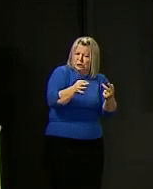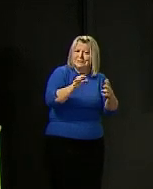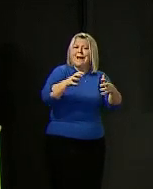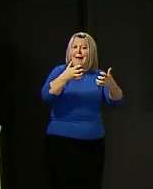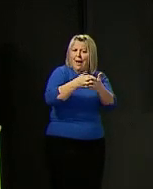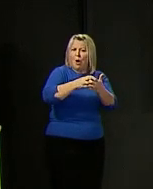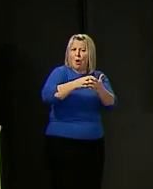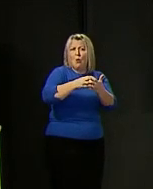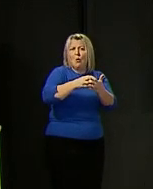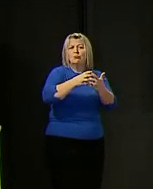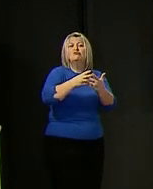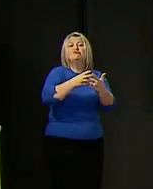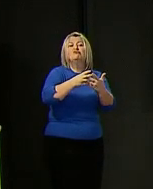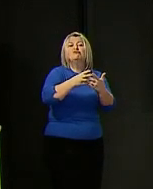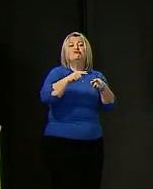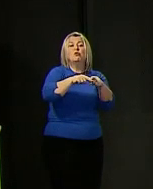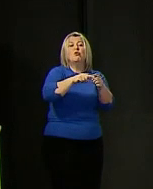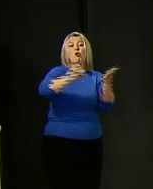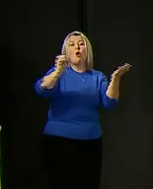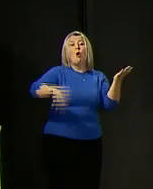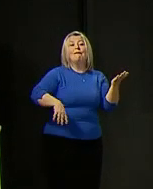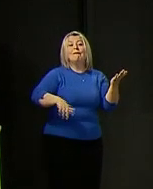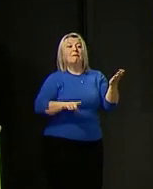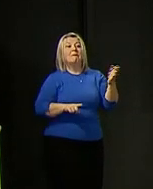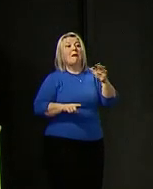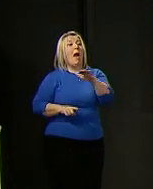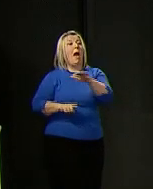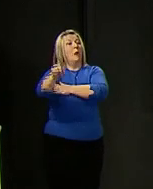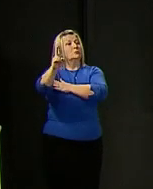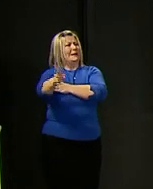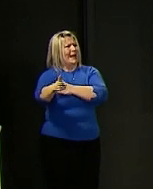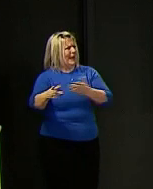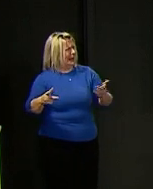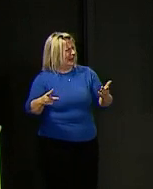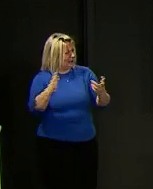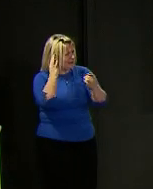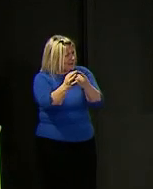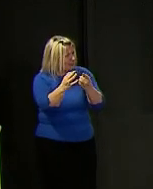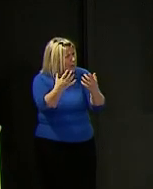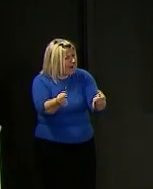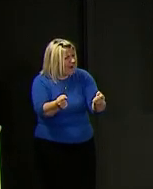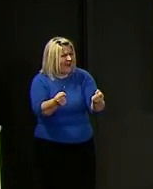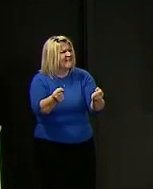timewise and I know you just how much detail have you got on that in terms of